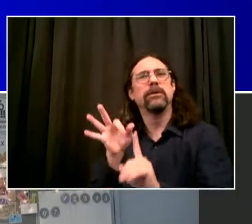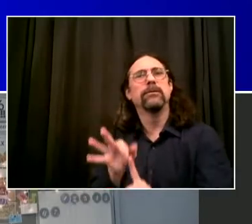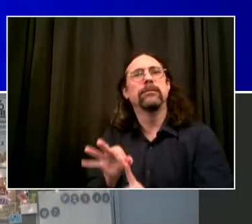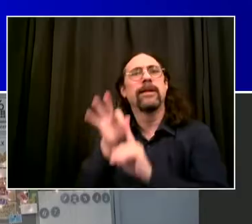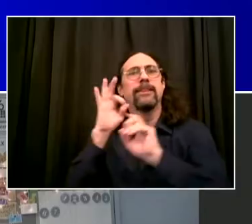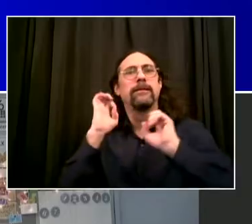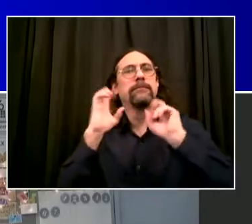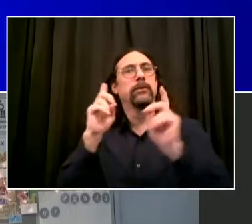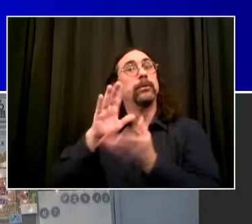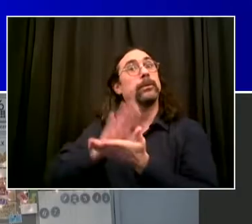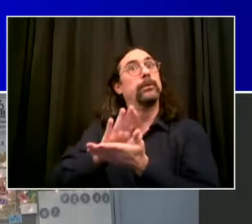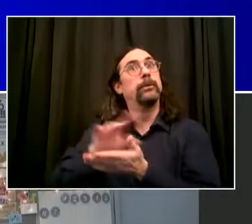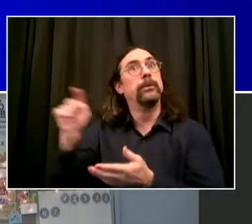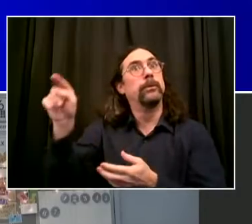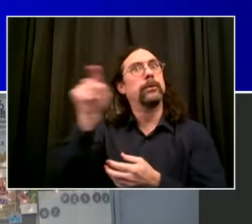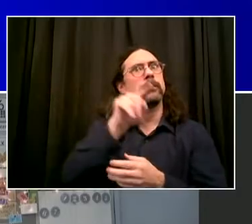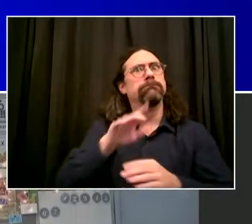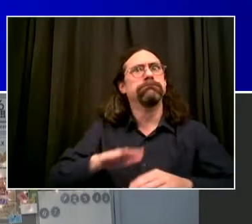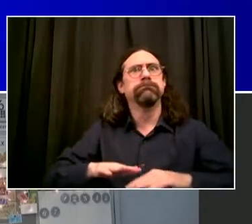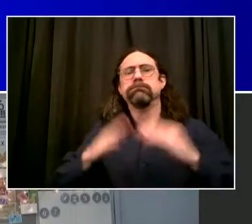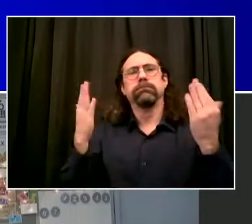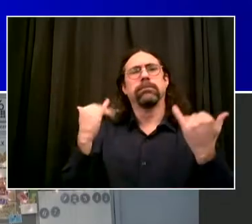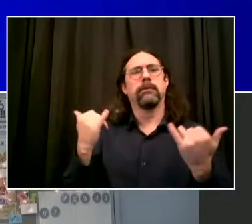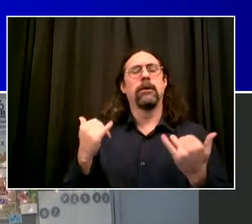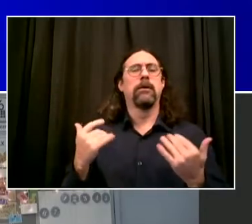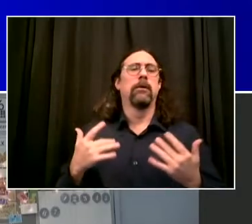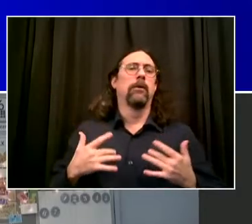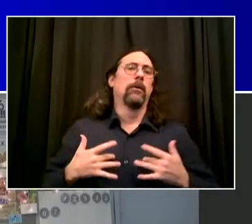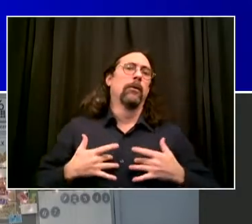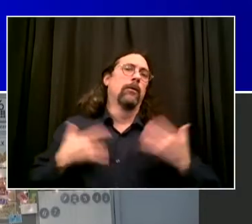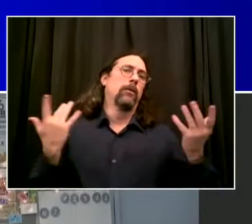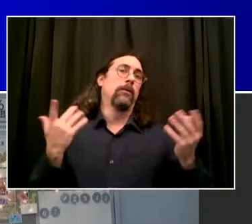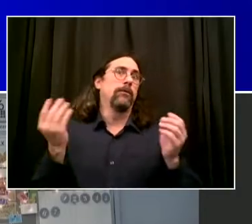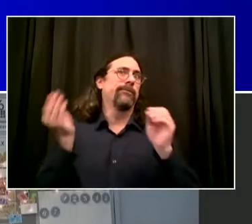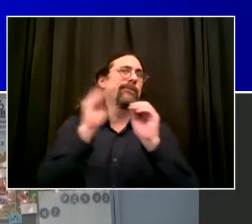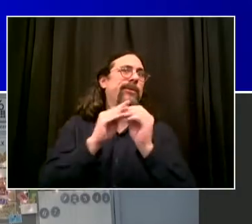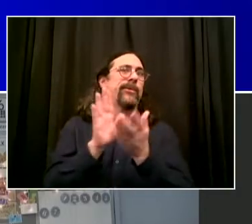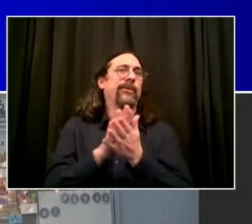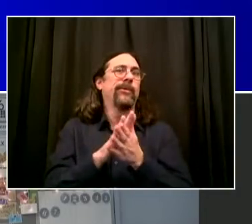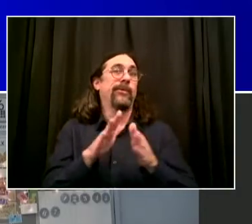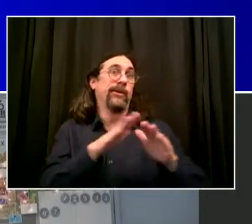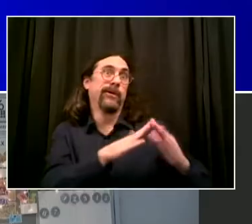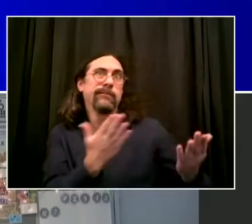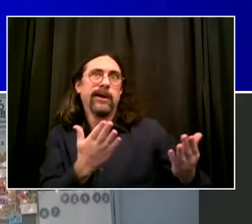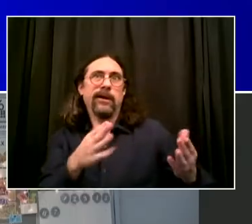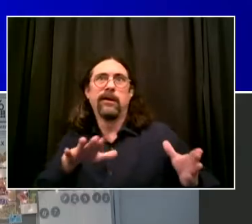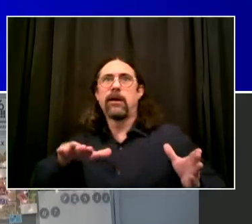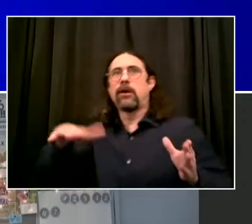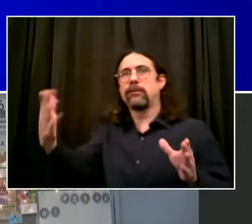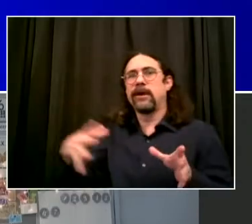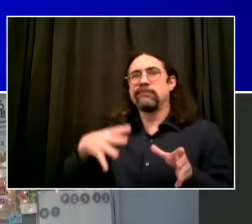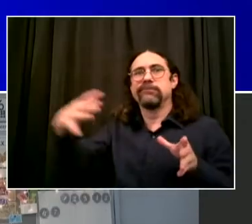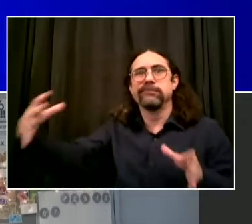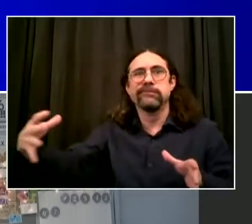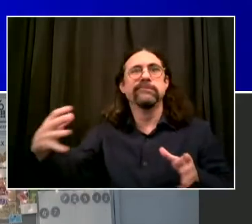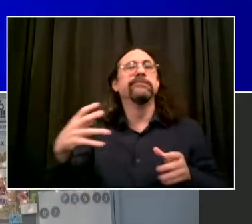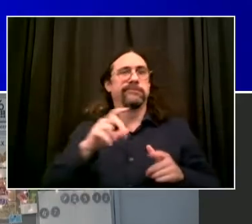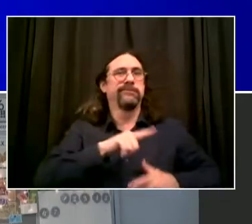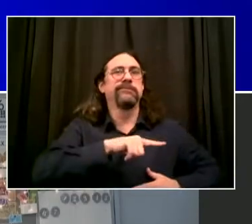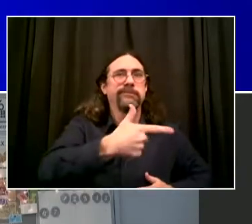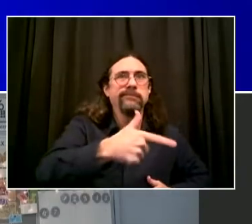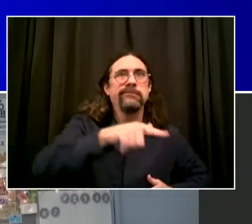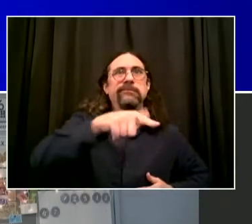WEEK TO SEE KIDS